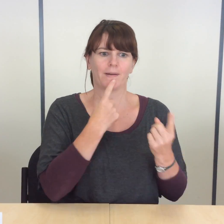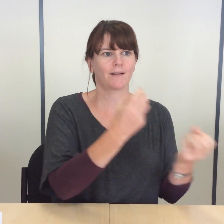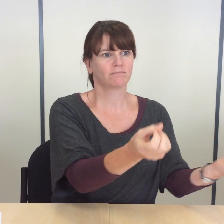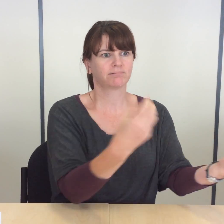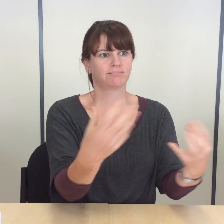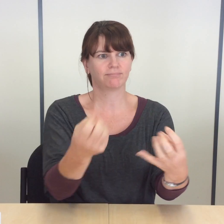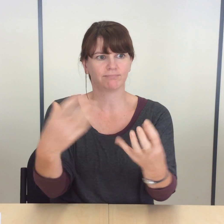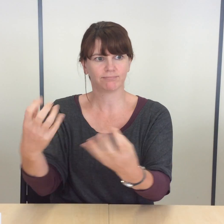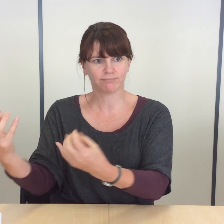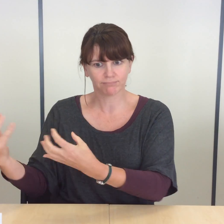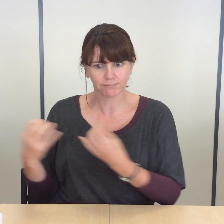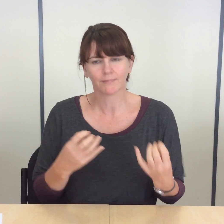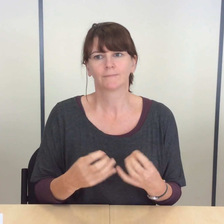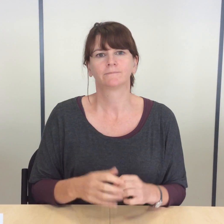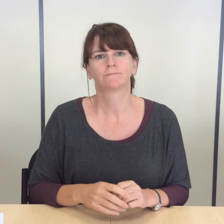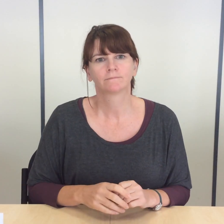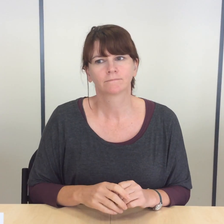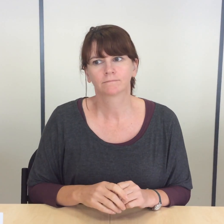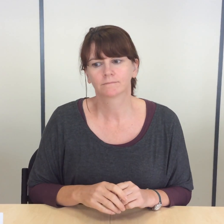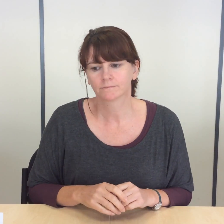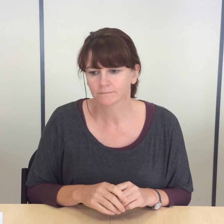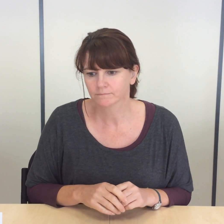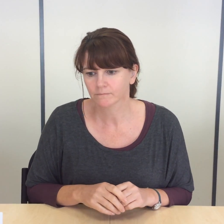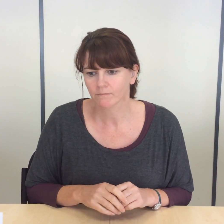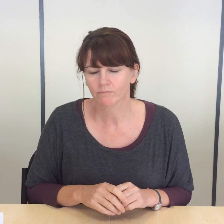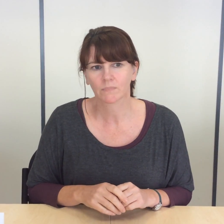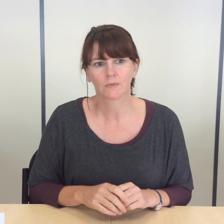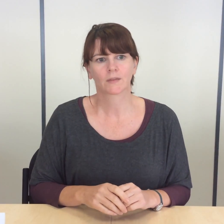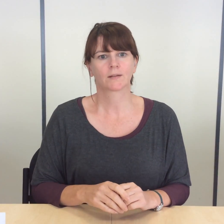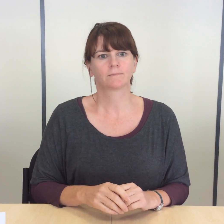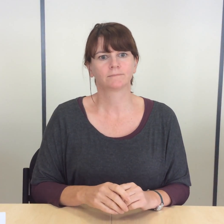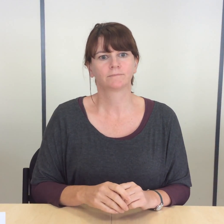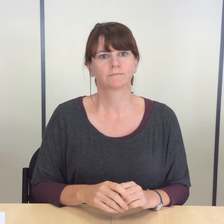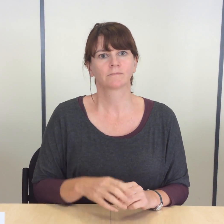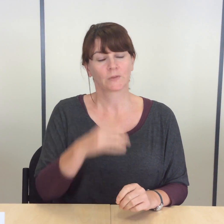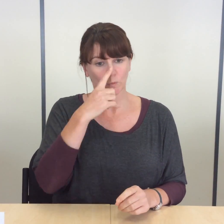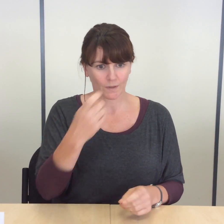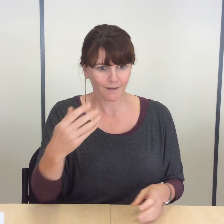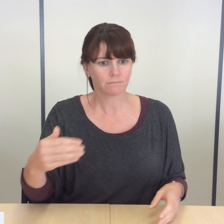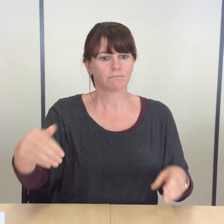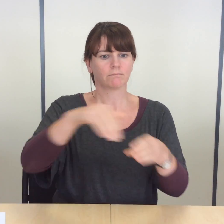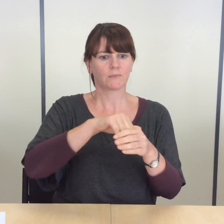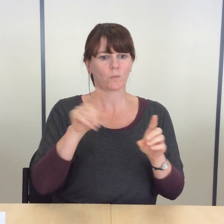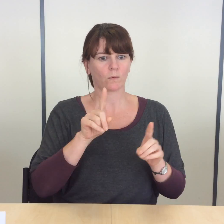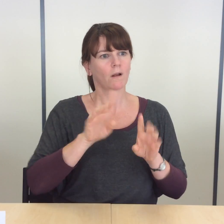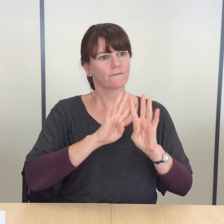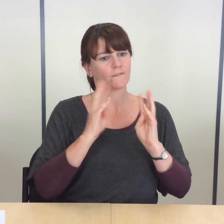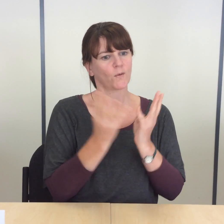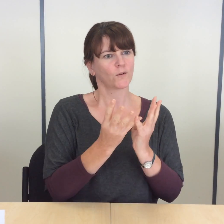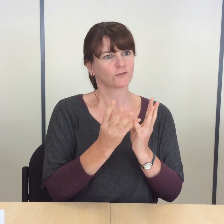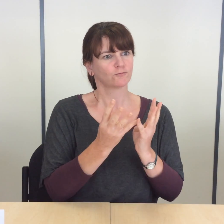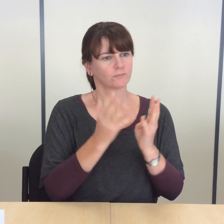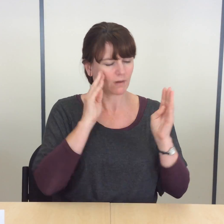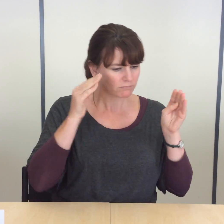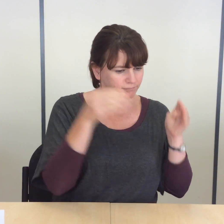face going to hospitals and we want to gather this information and any feedback you have.